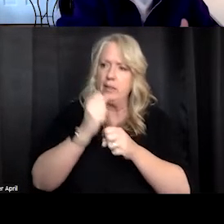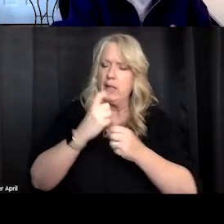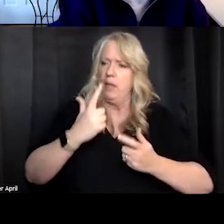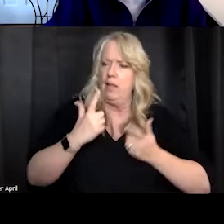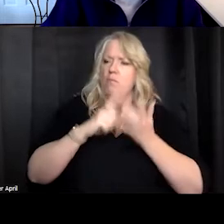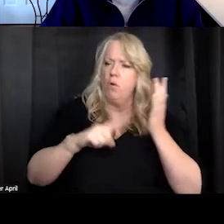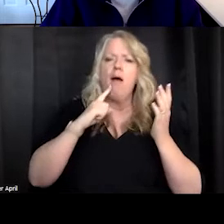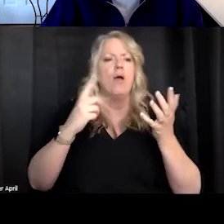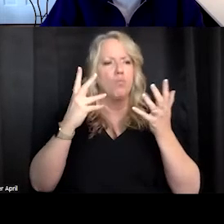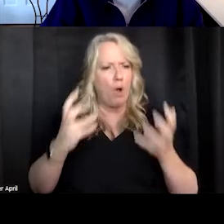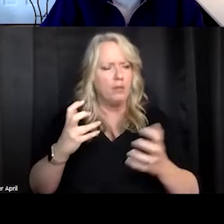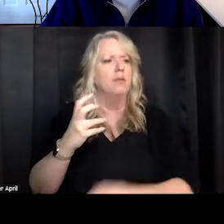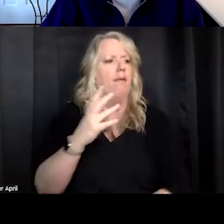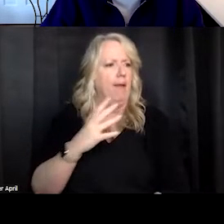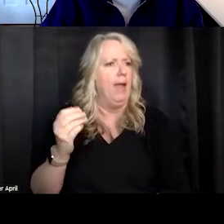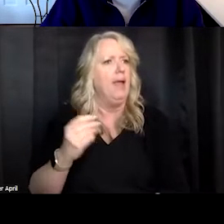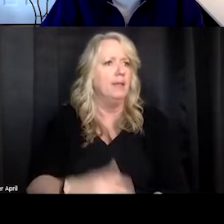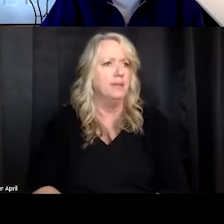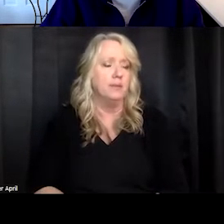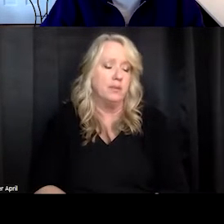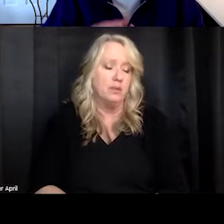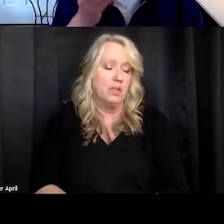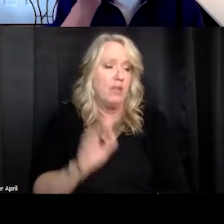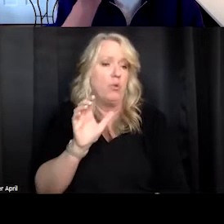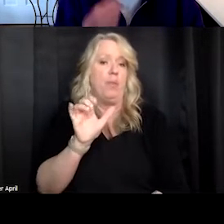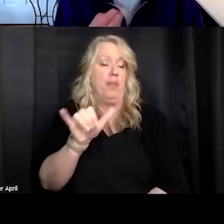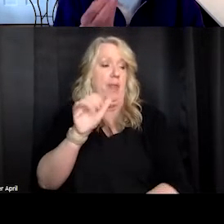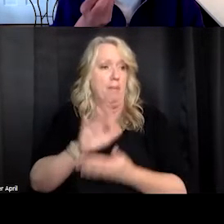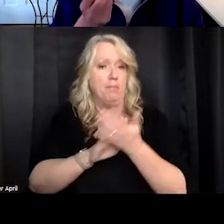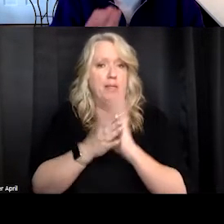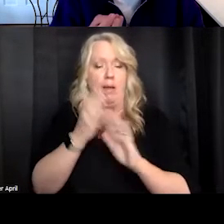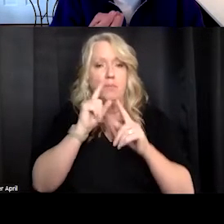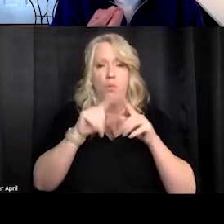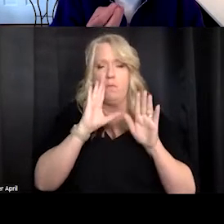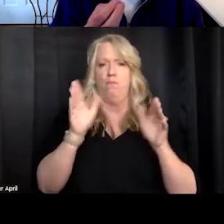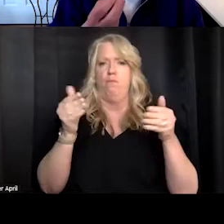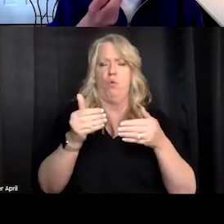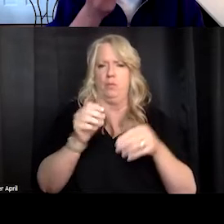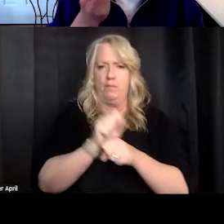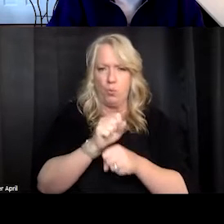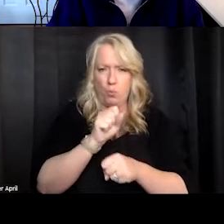APPROACH TO USING MEDICATION TO SUPPORT ME IN GETTING THE LIFE I WANT. AND, AND